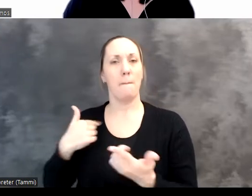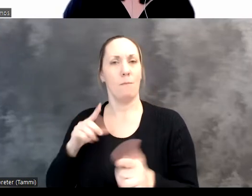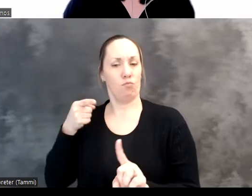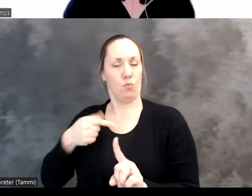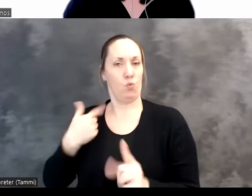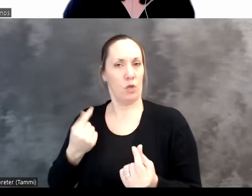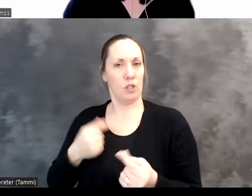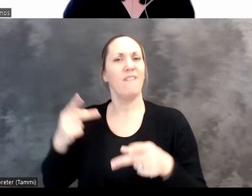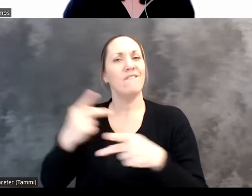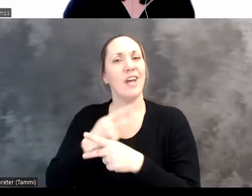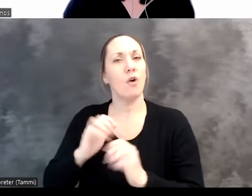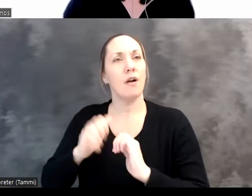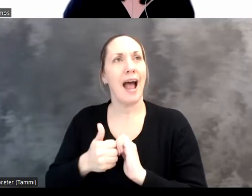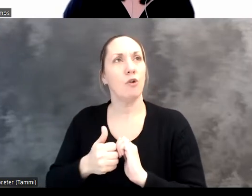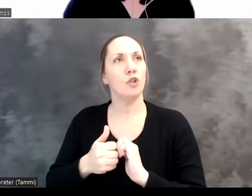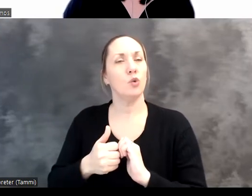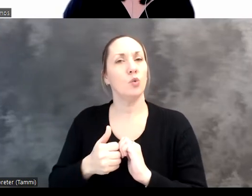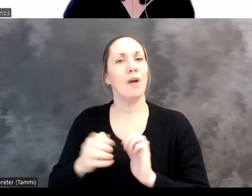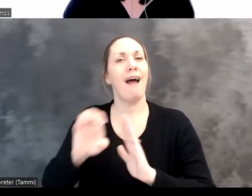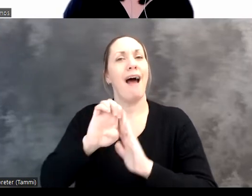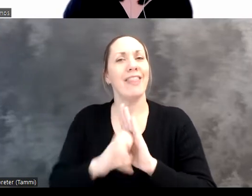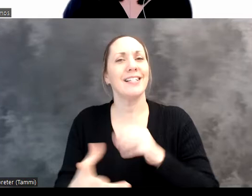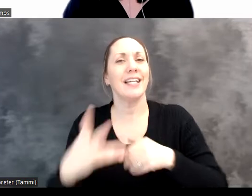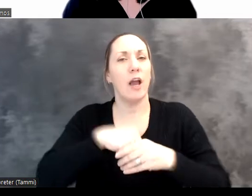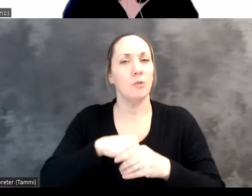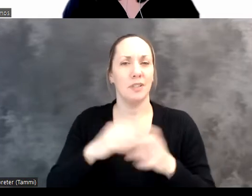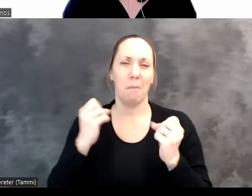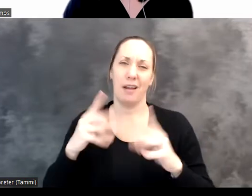of OHSU really focused